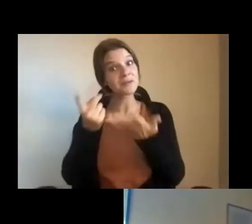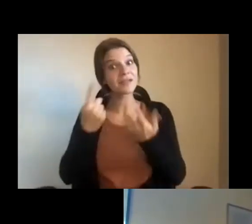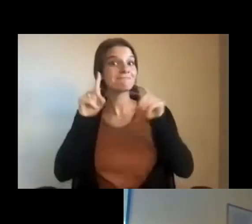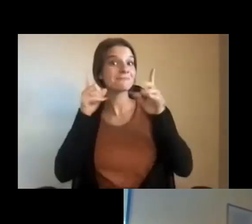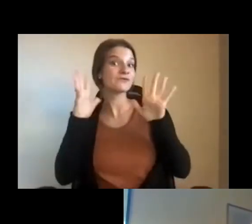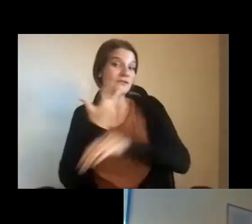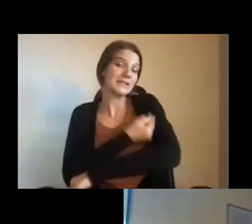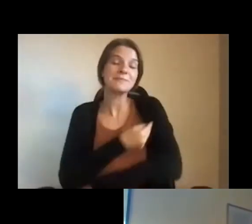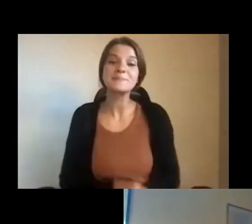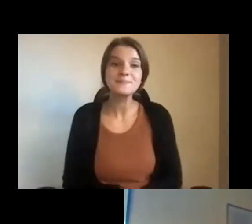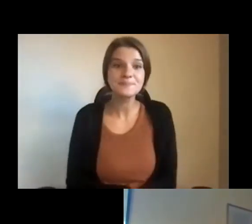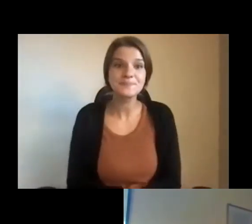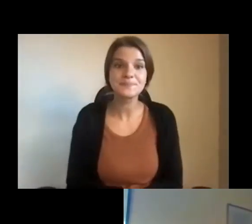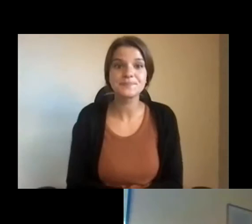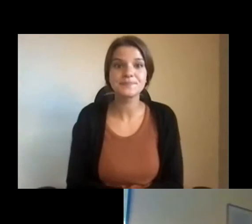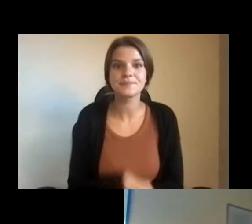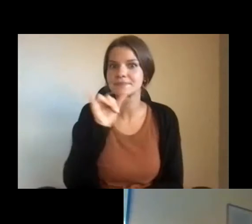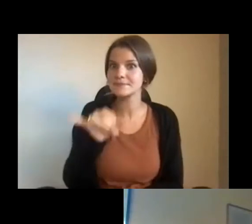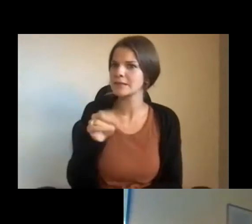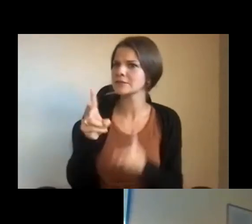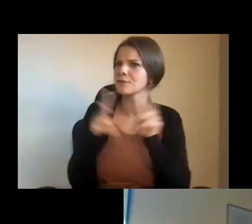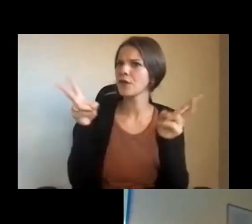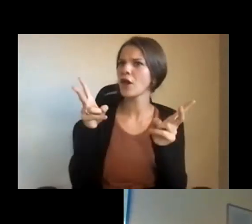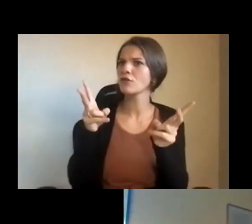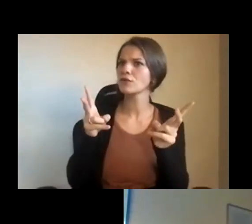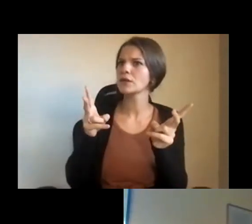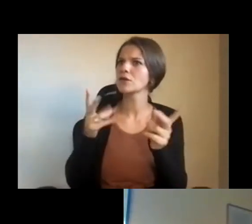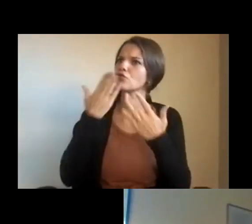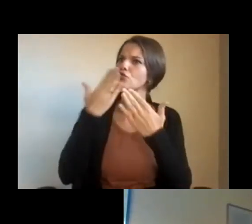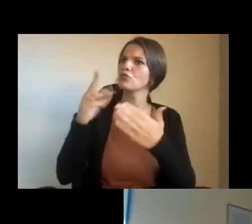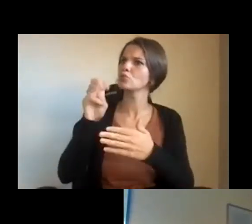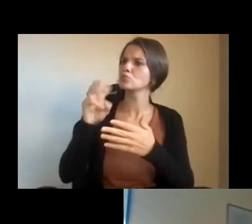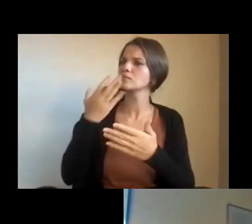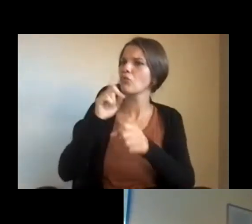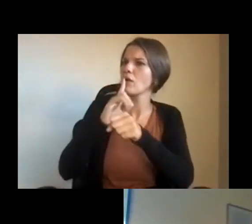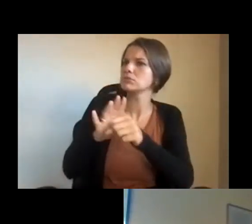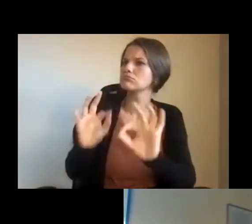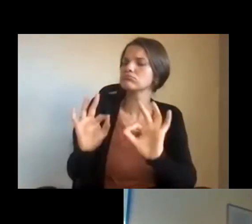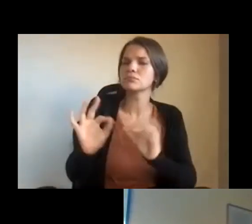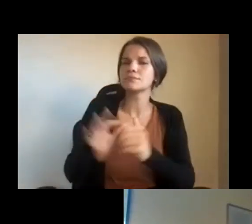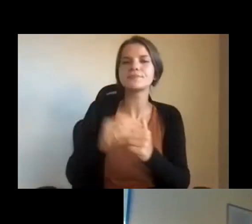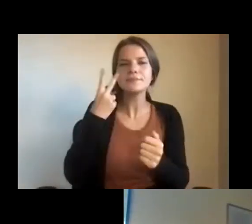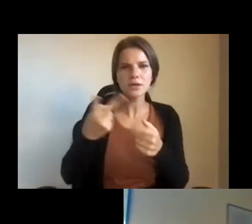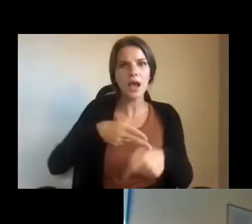Okay that's that's very promising. So given these these high numbers for vaccinations